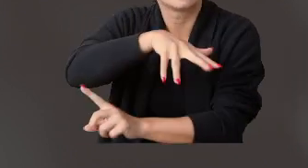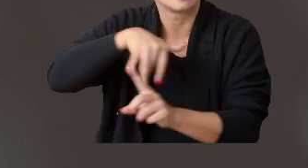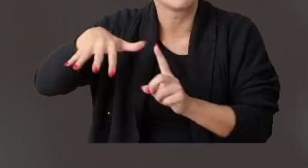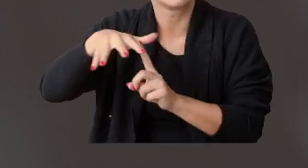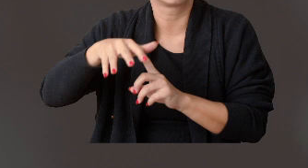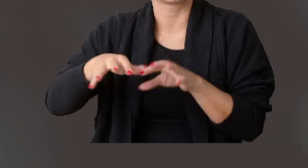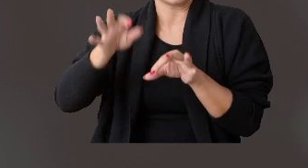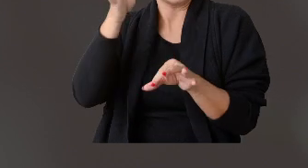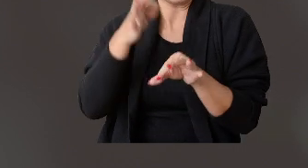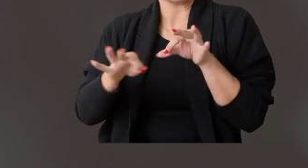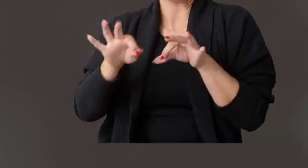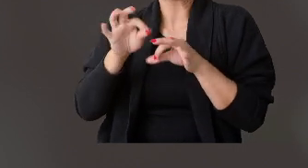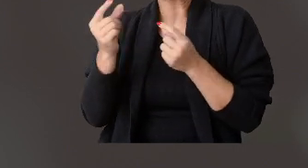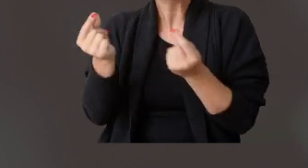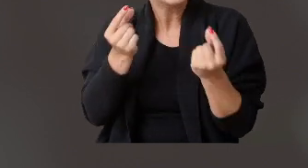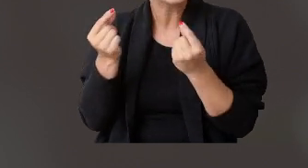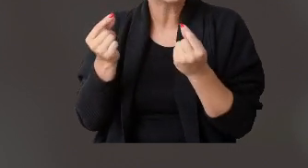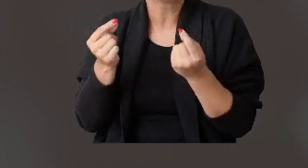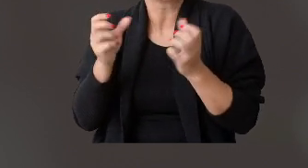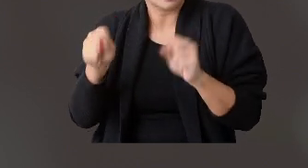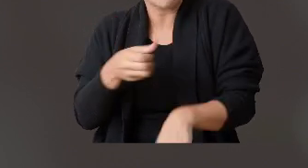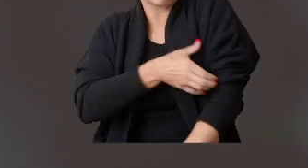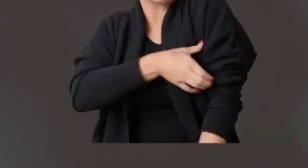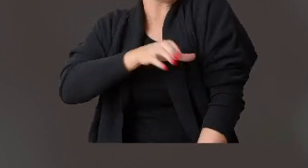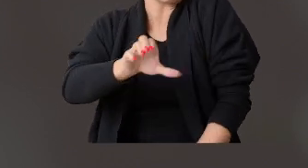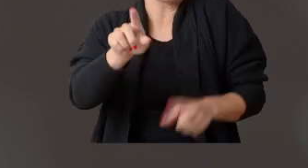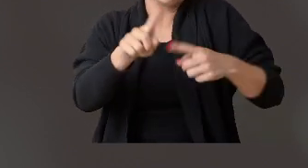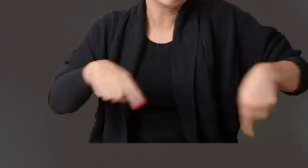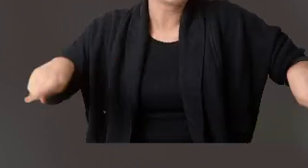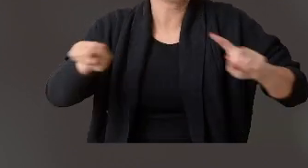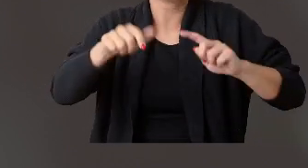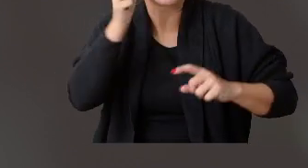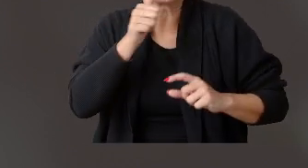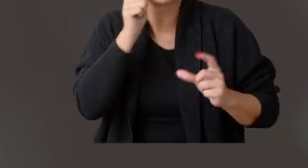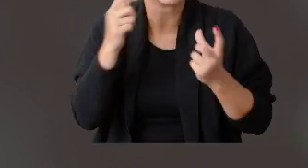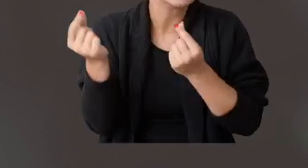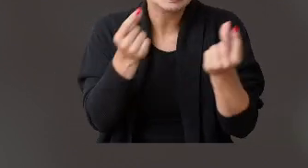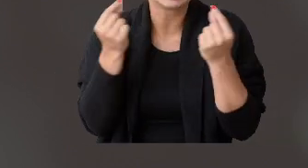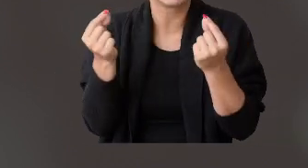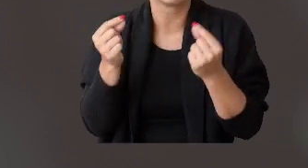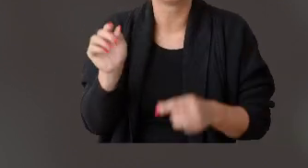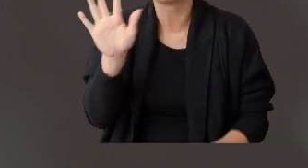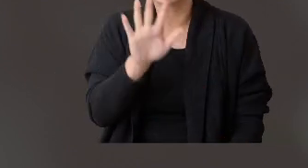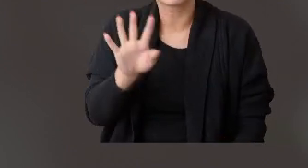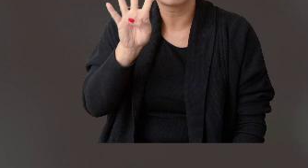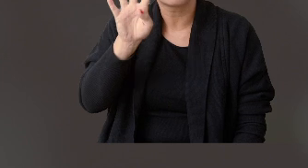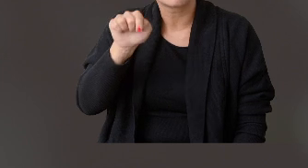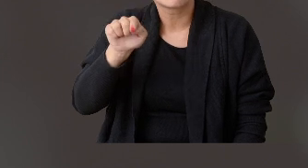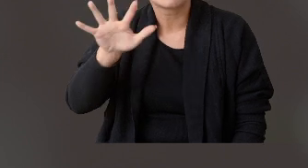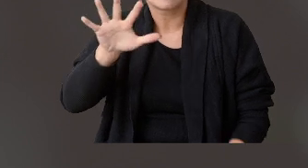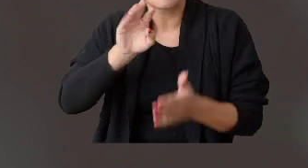Simple features that can empower you on your daily basis. Nearly 4.5 million have taken this training